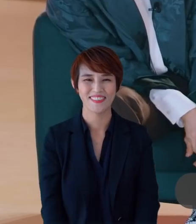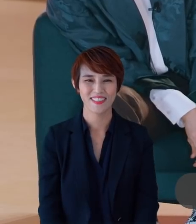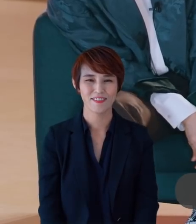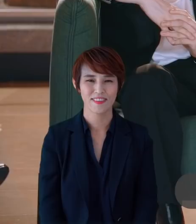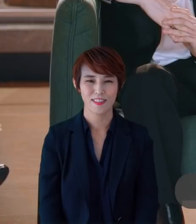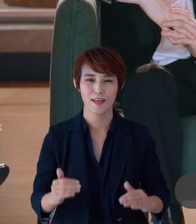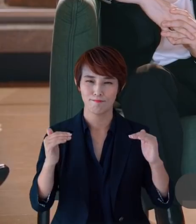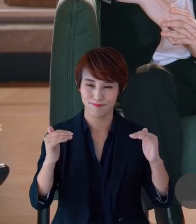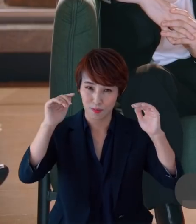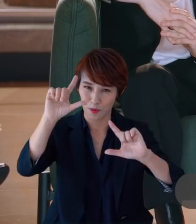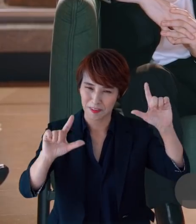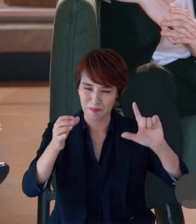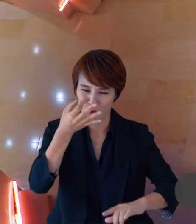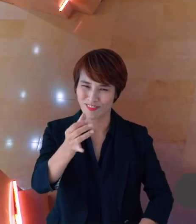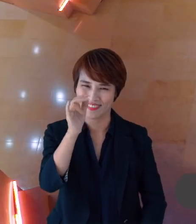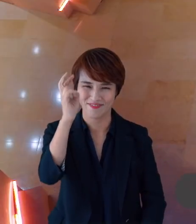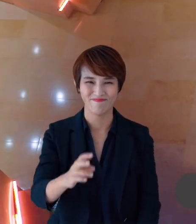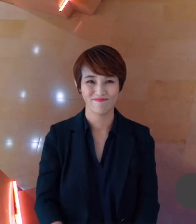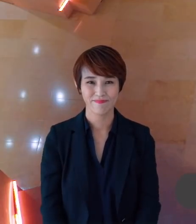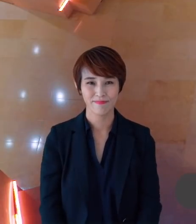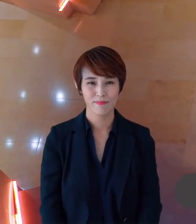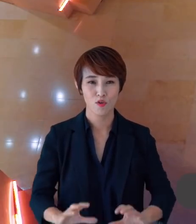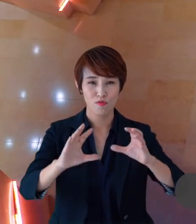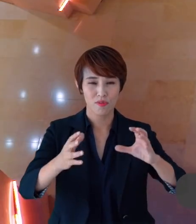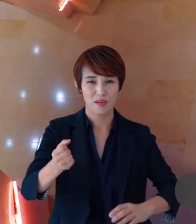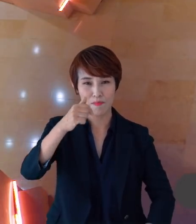Jimin: You can really see how far we’ve come. Hence our filming right now here at the National Museum of Korea.